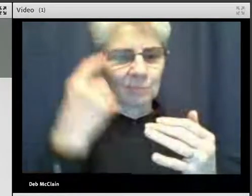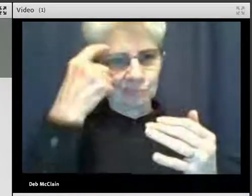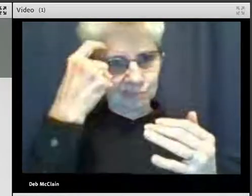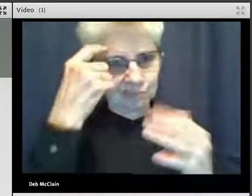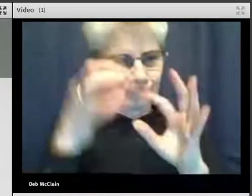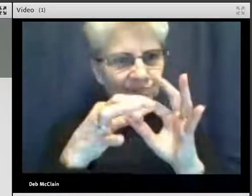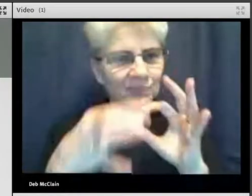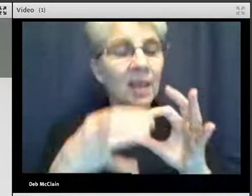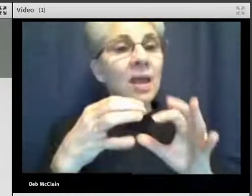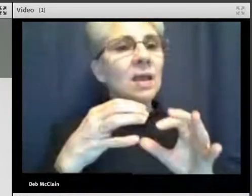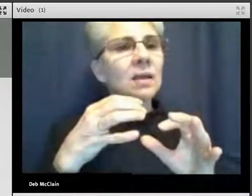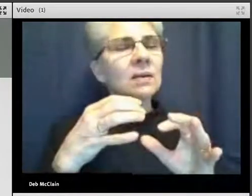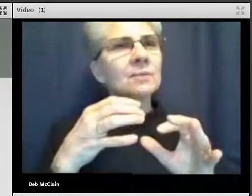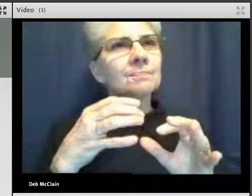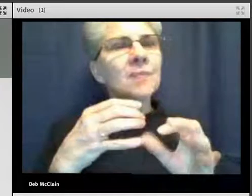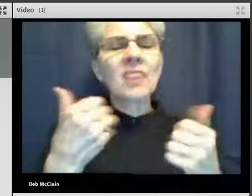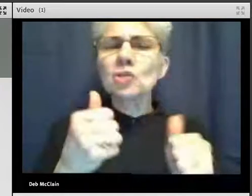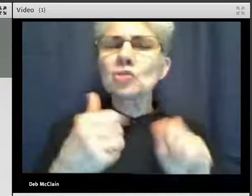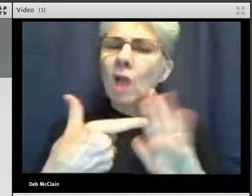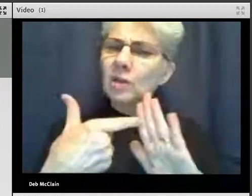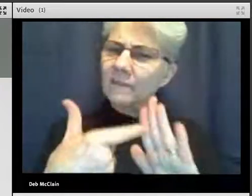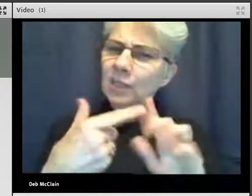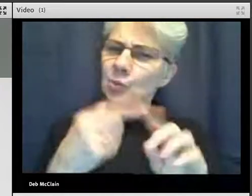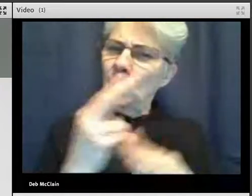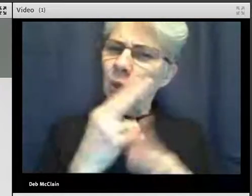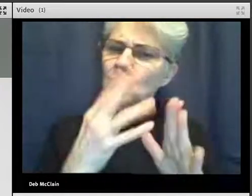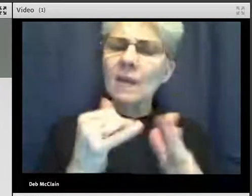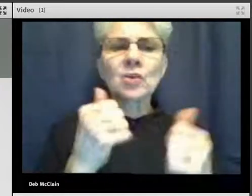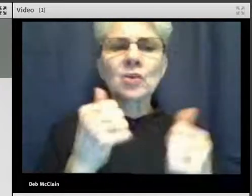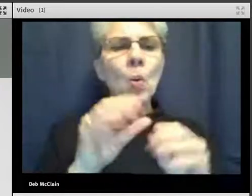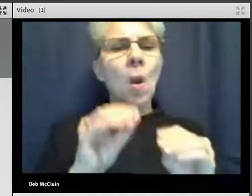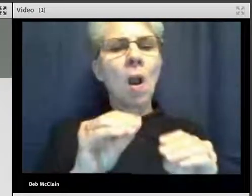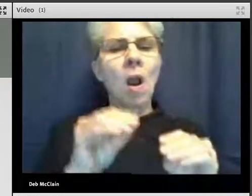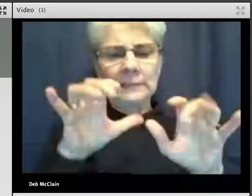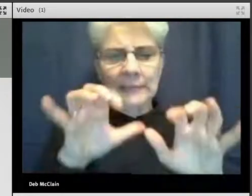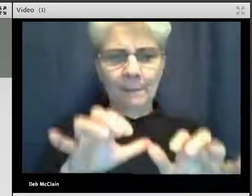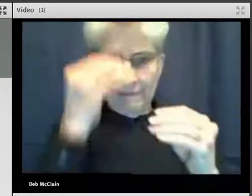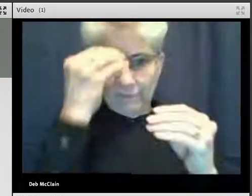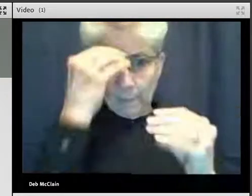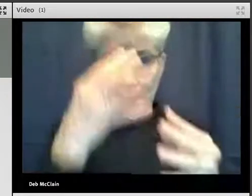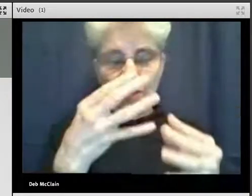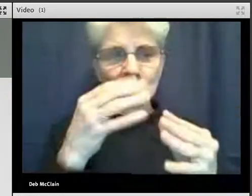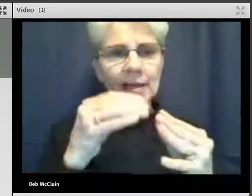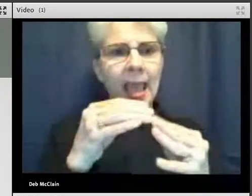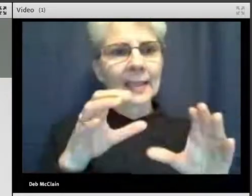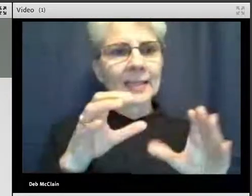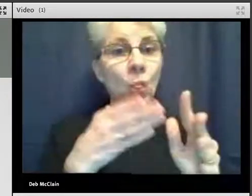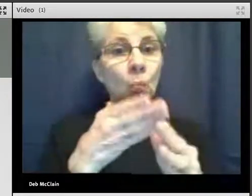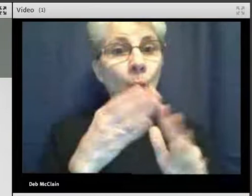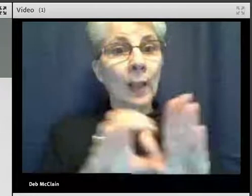that you are trying to convey to your users, if you are putting the information up and it's through an image,